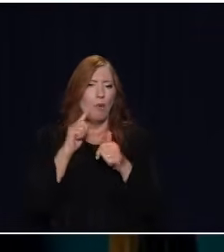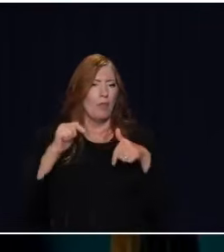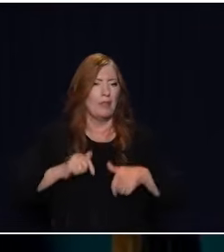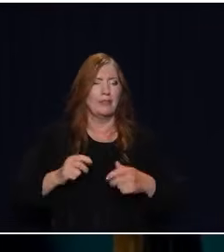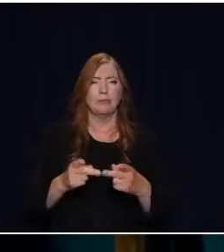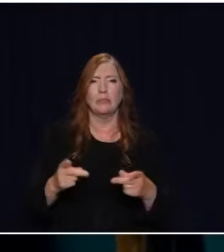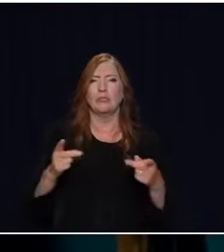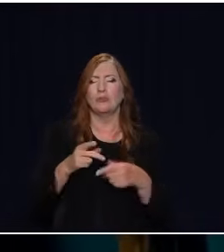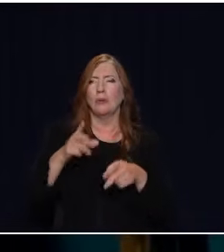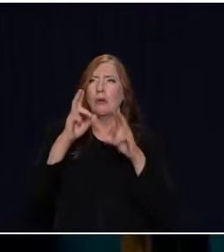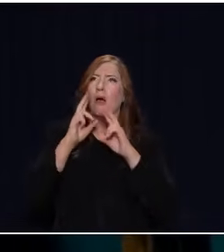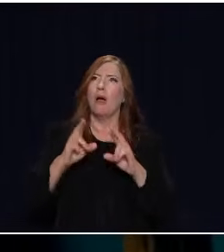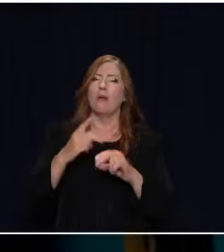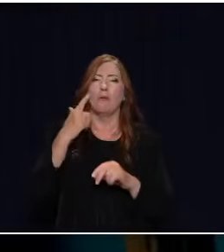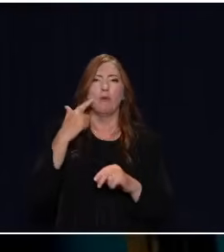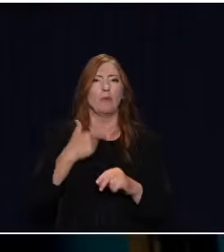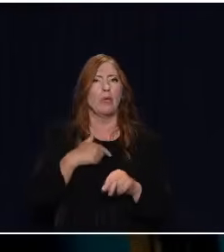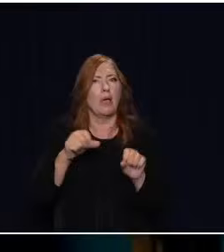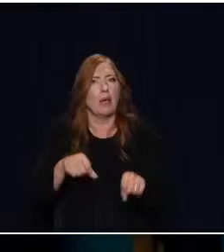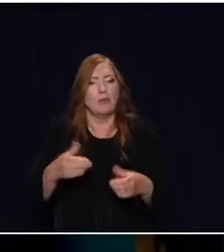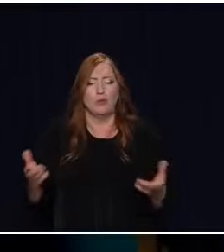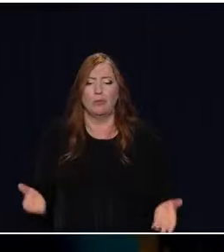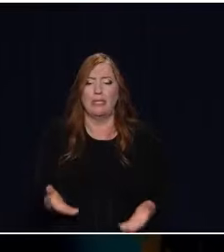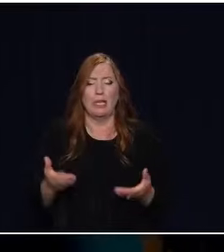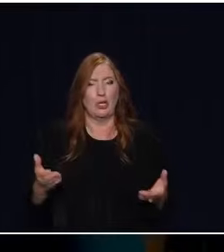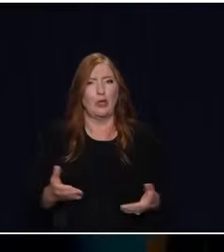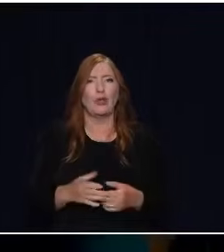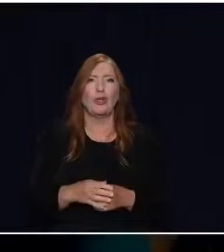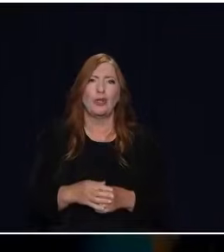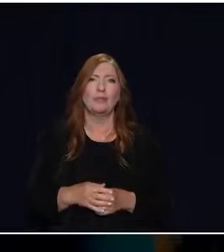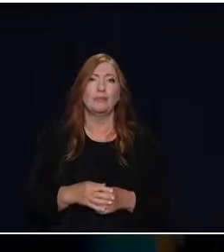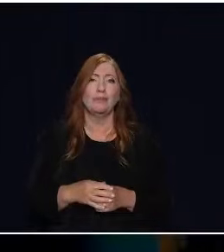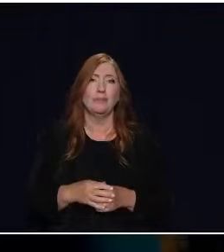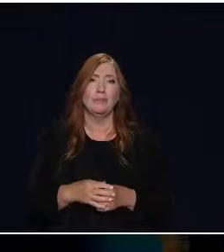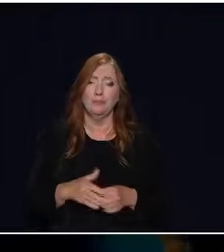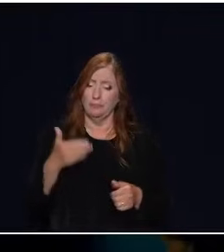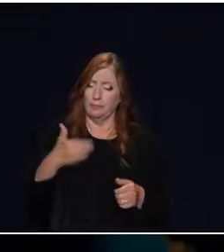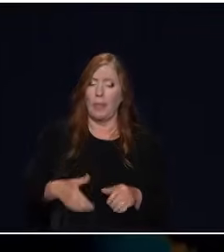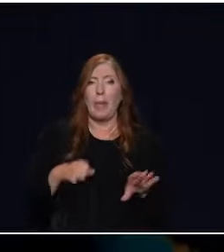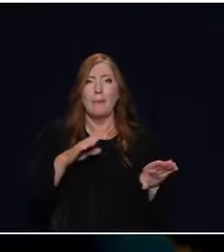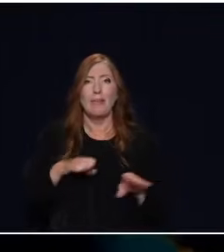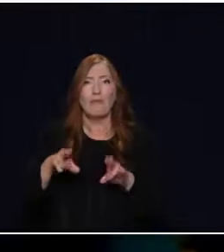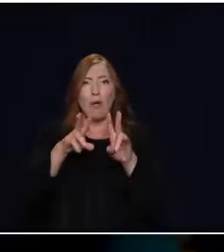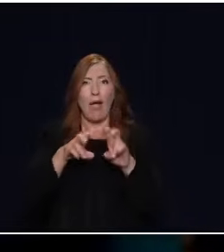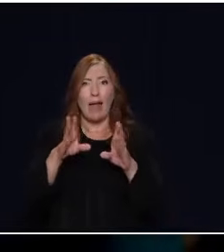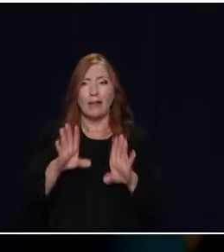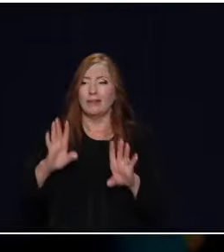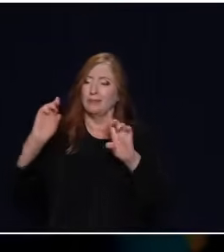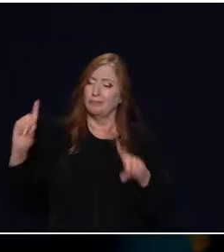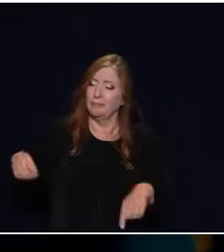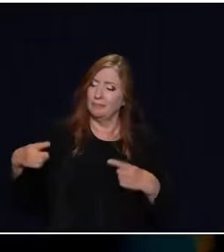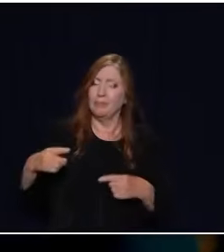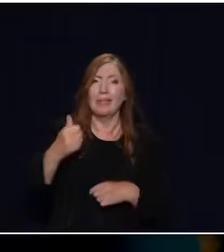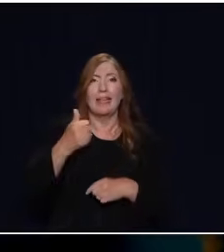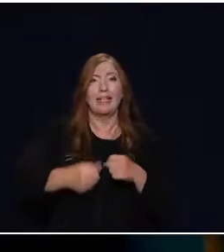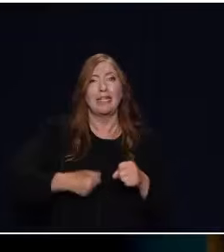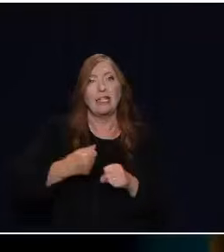THANK YOU SO MUCH, ARIZONA, FOR ALLOWING ME TO BE HERE, TO RUN FOR THIS POSITION. IT IS A GREAT HONOR FOR ME TO BE